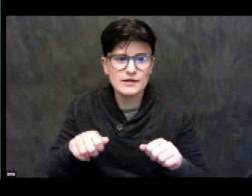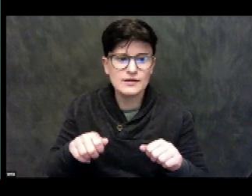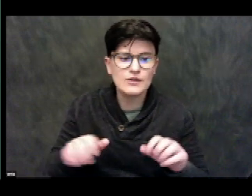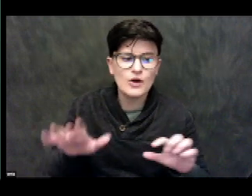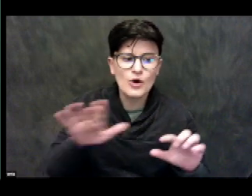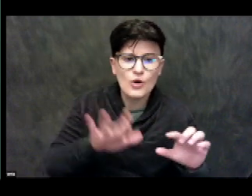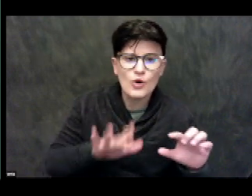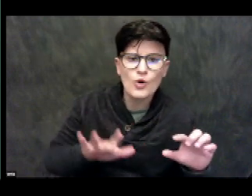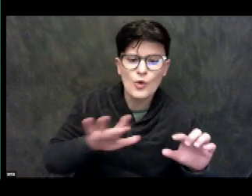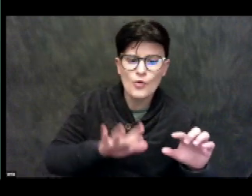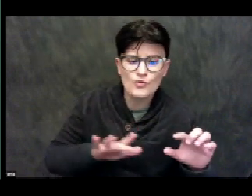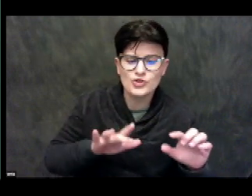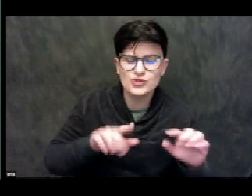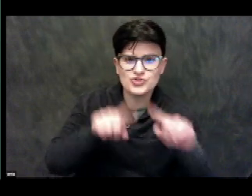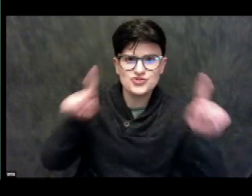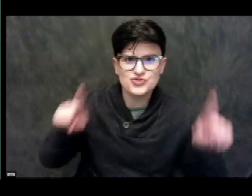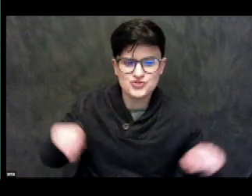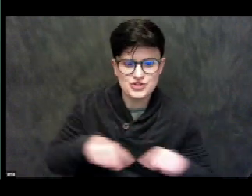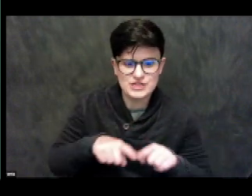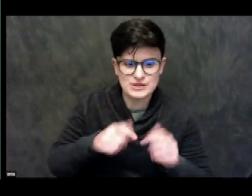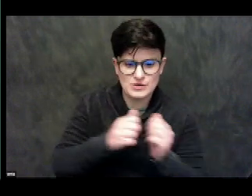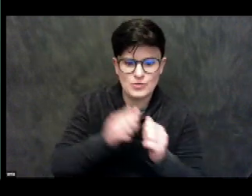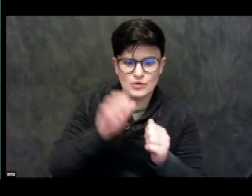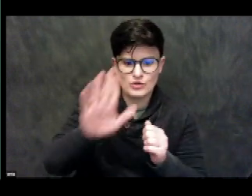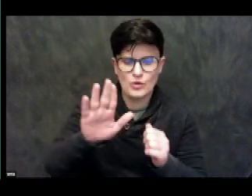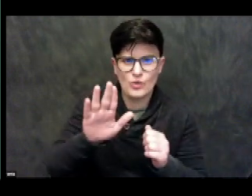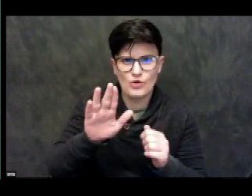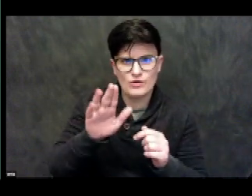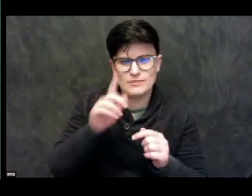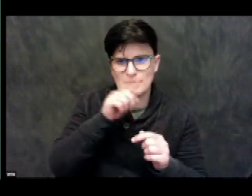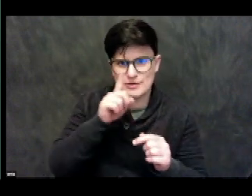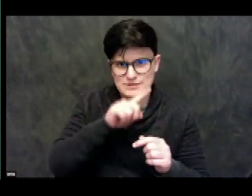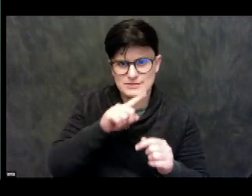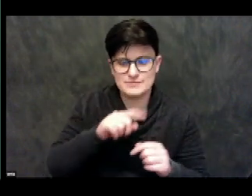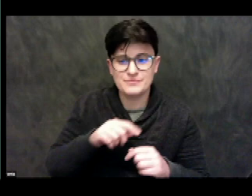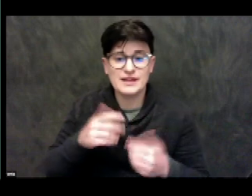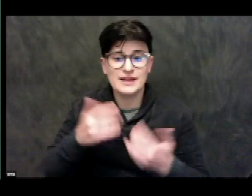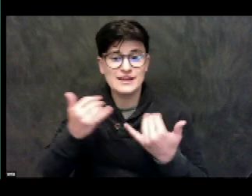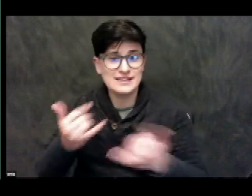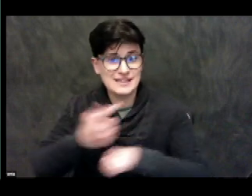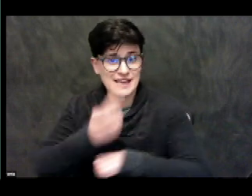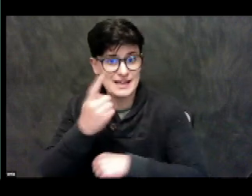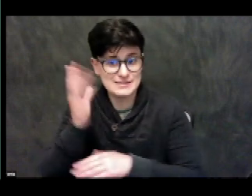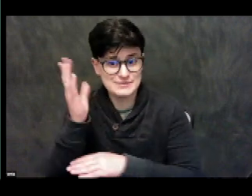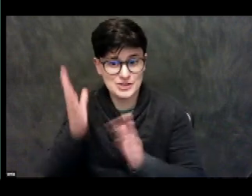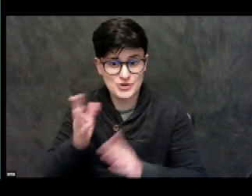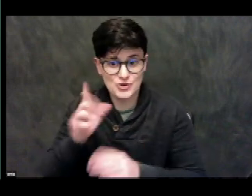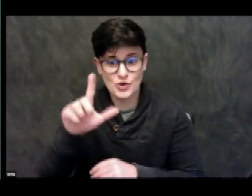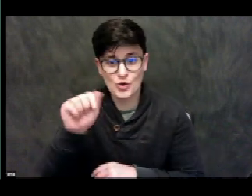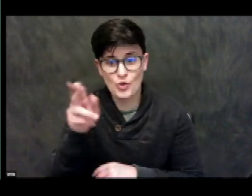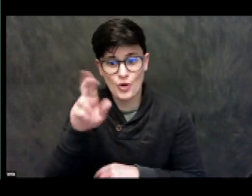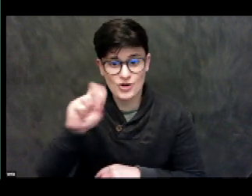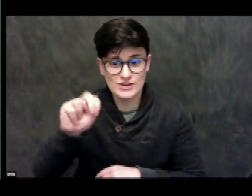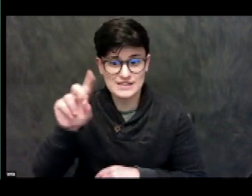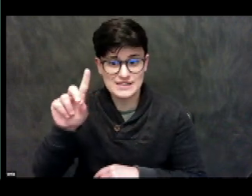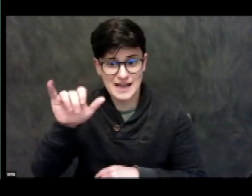Our speakers today are Lauren Dyer. Lauren Dyer has a BA in Healthcare Administration and is the mother of two children